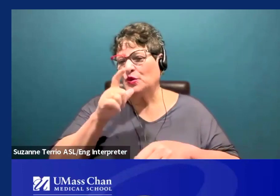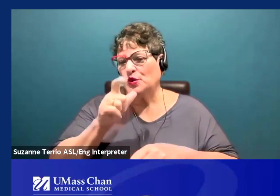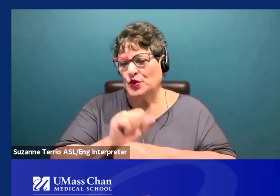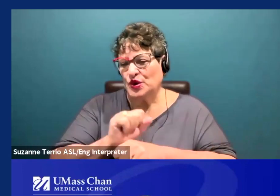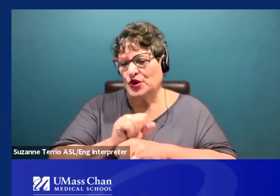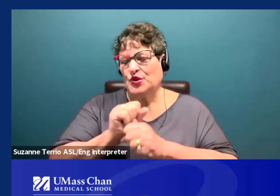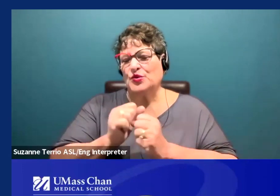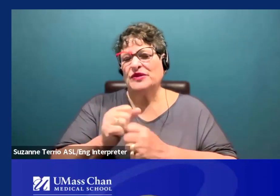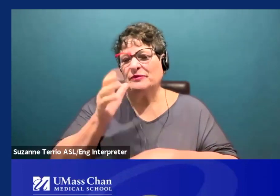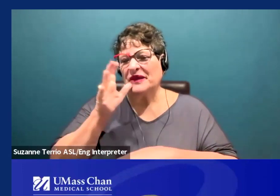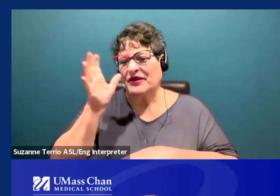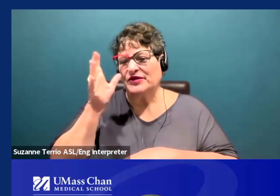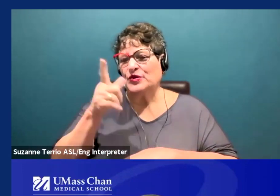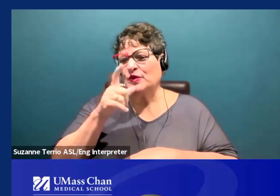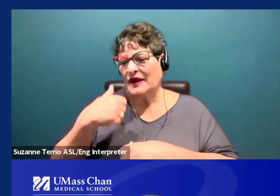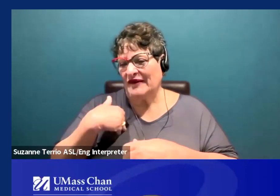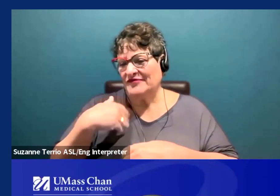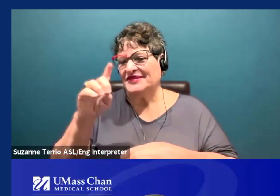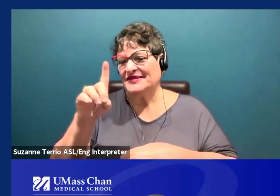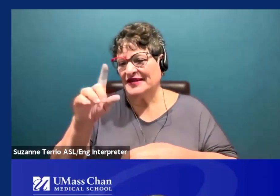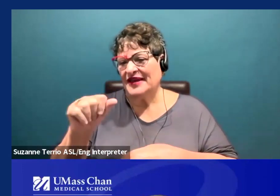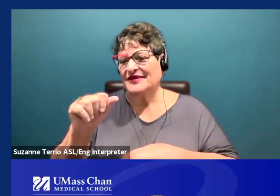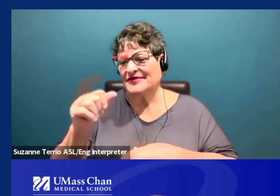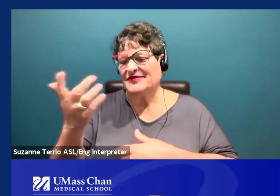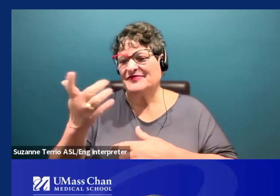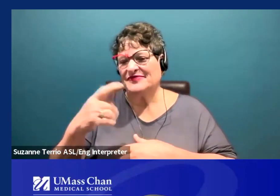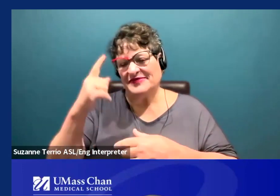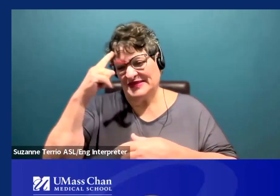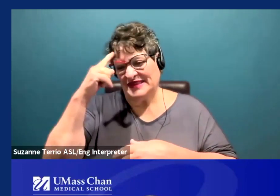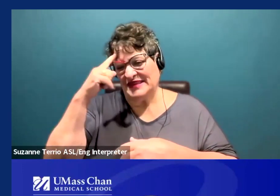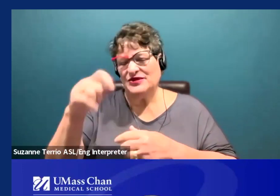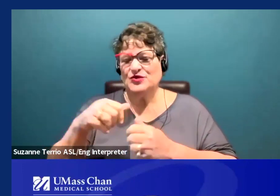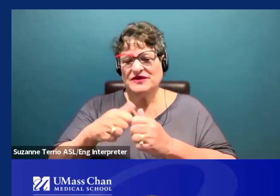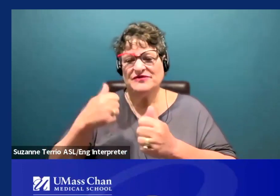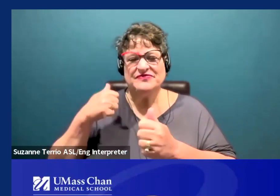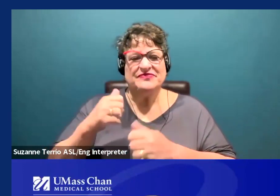And lastly, the Bazelon Center for Mental Health Law,